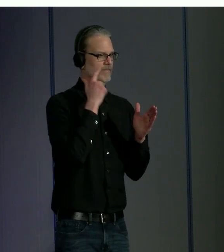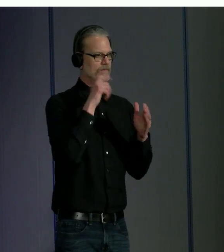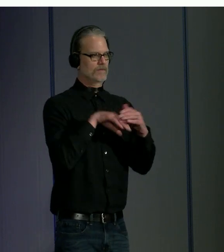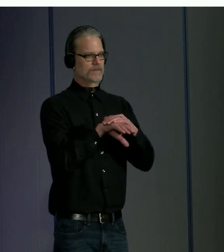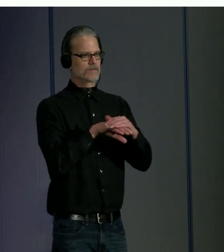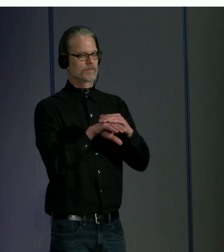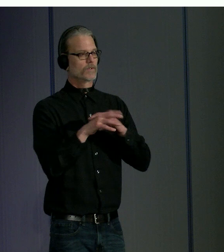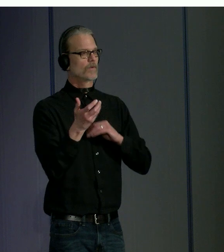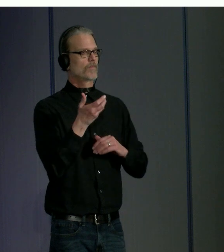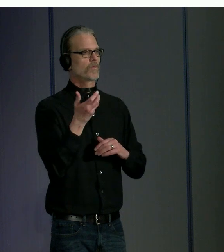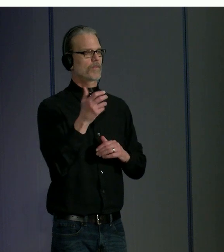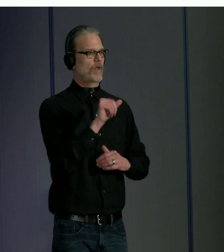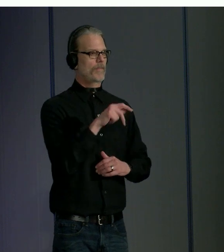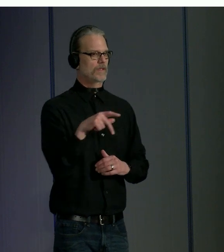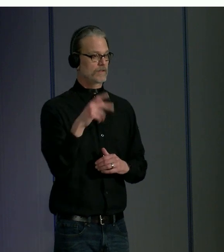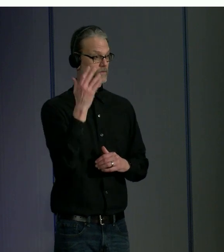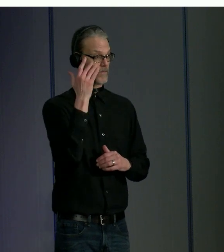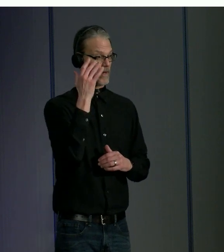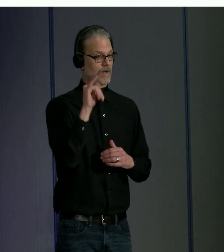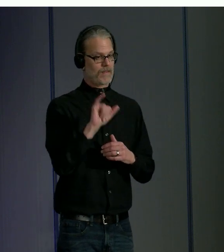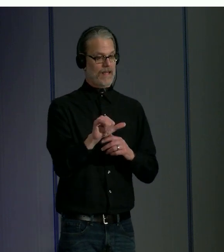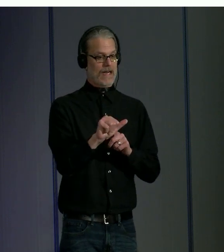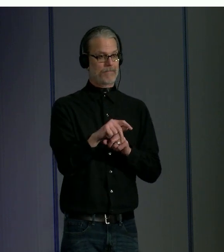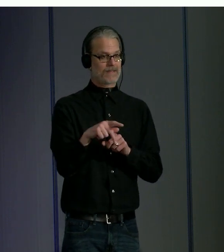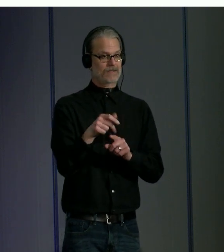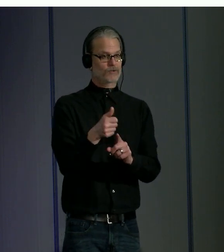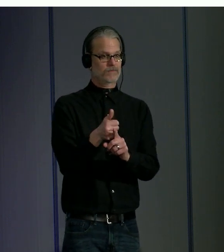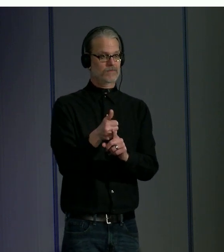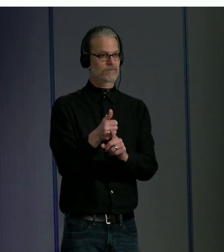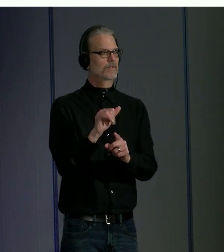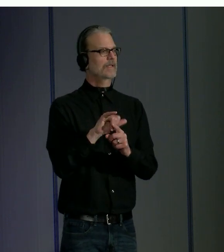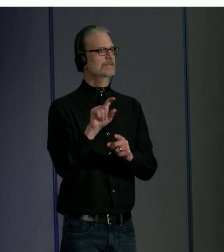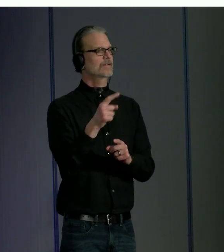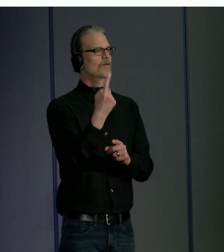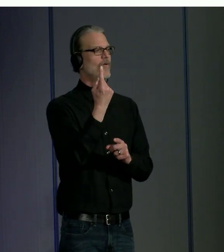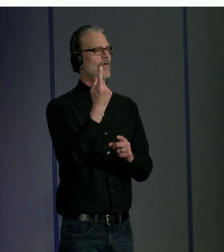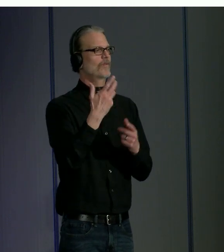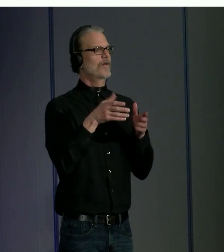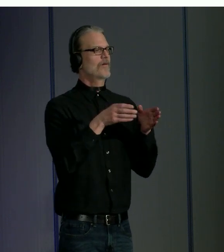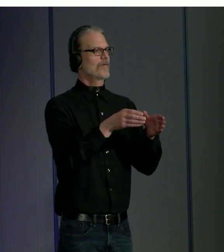mobile application, because the application is the only meaningful way of separating business